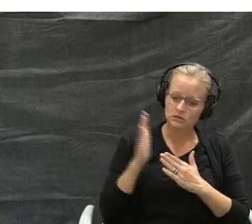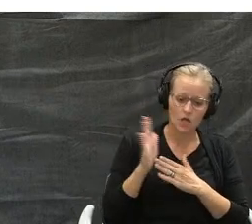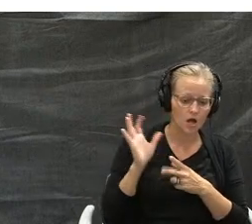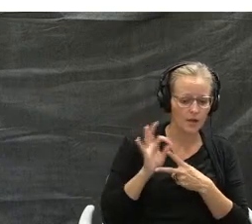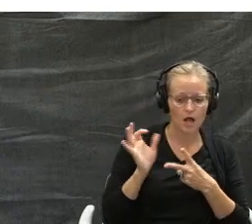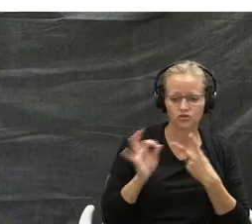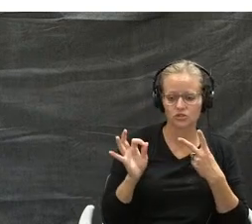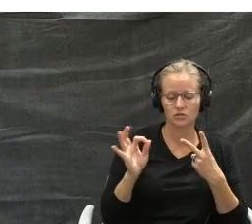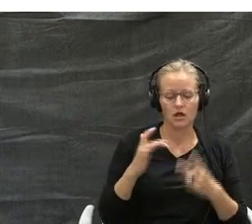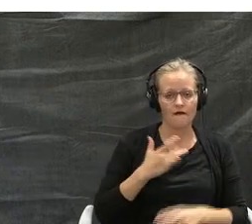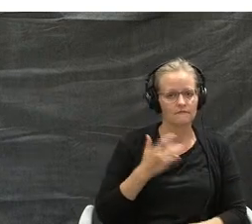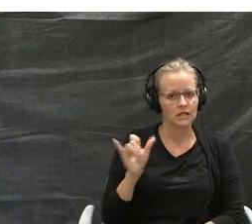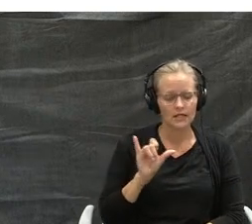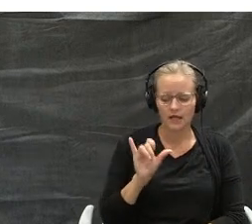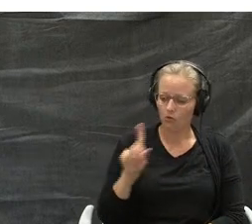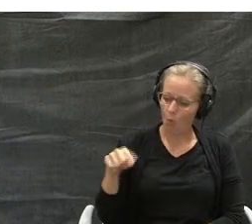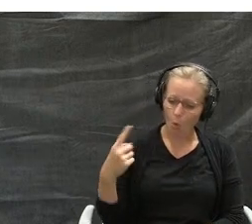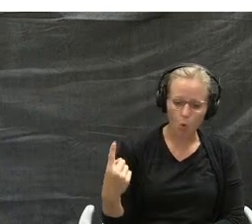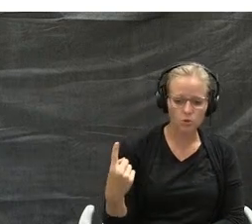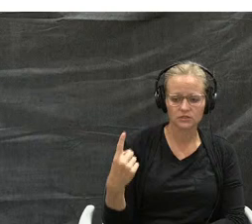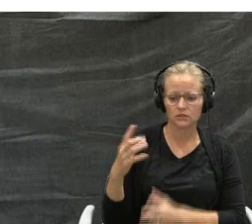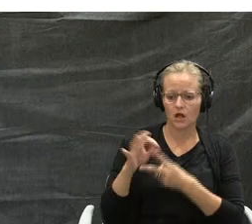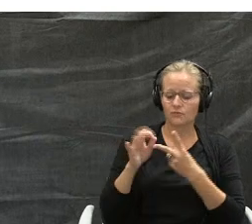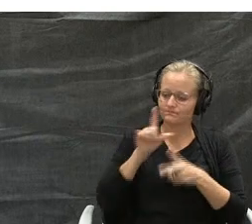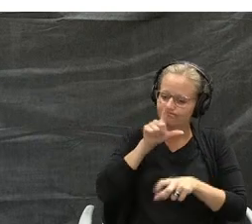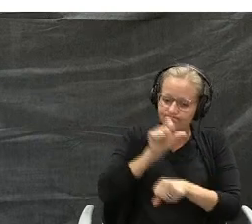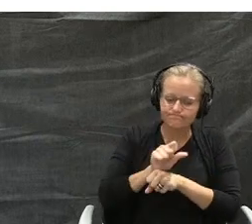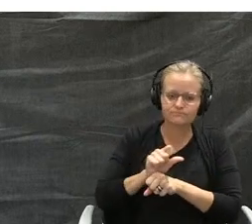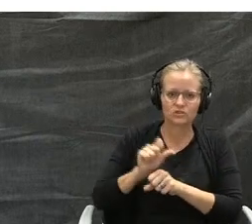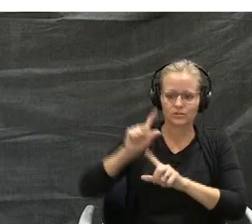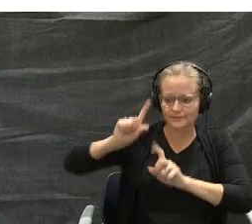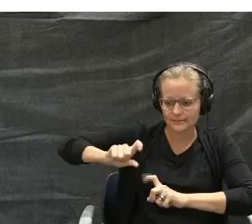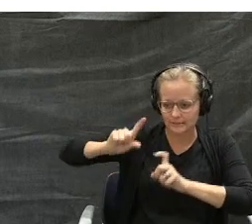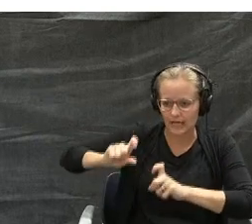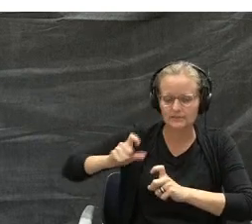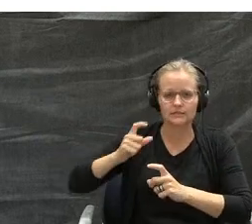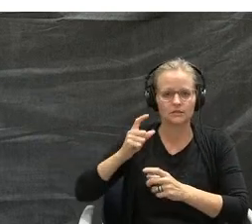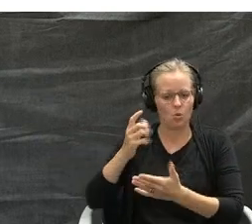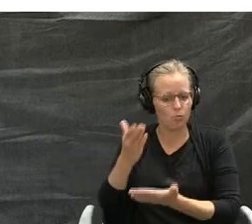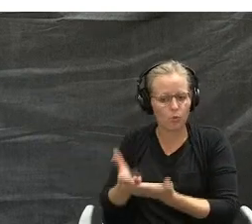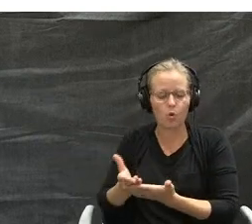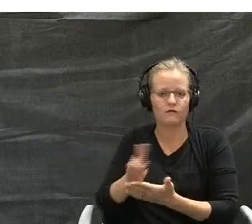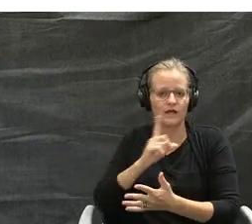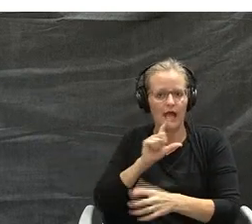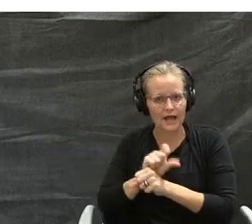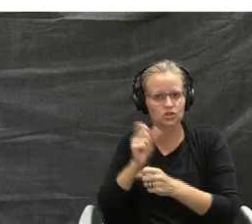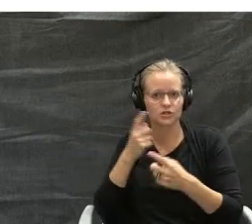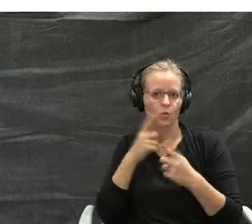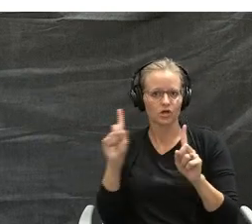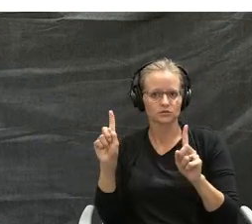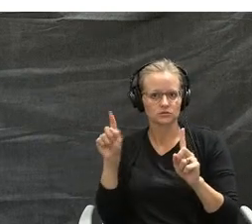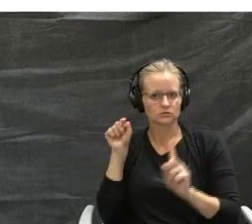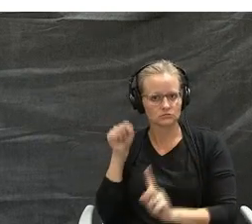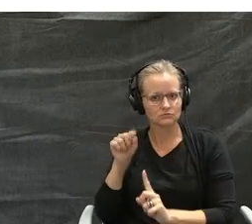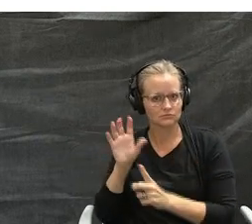has actually been tested during the pandemic and has proven to work unlike E learning this summer we have not had a single